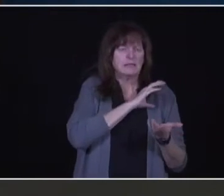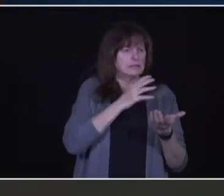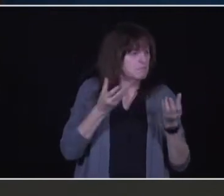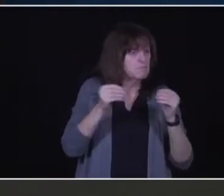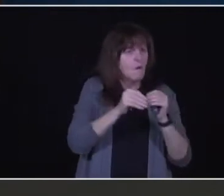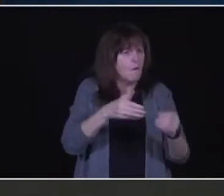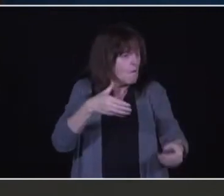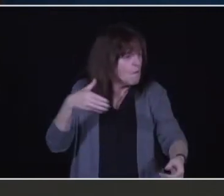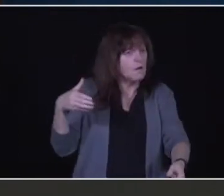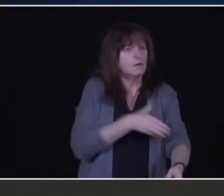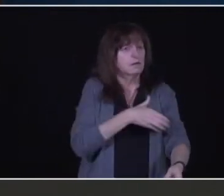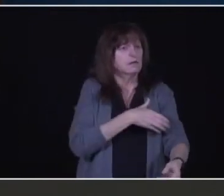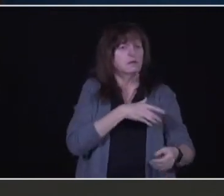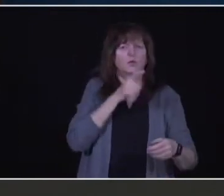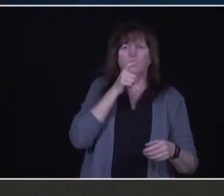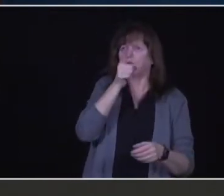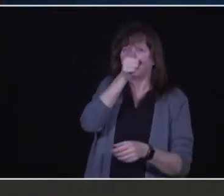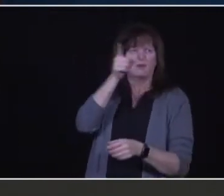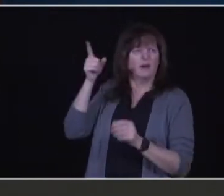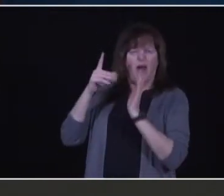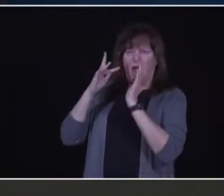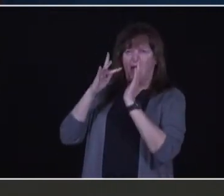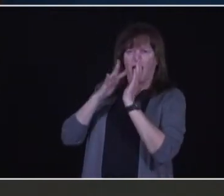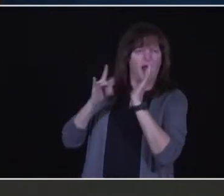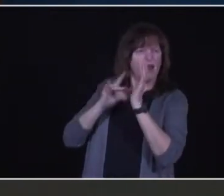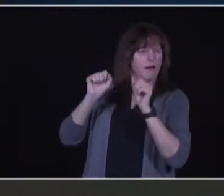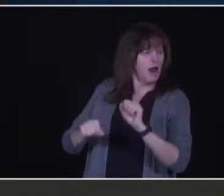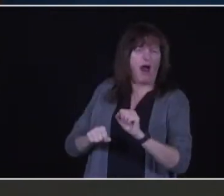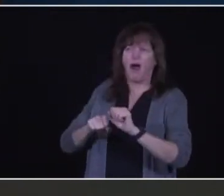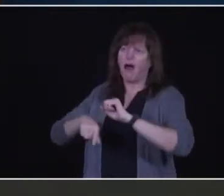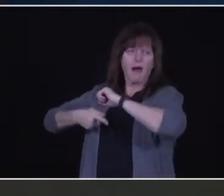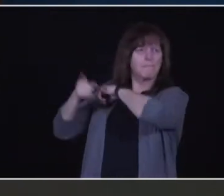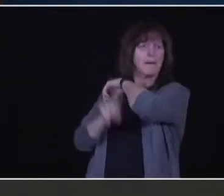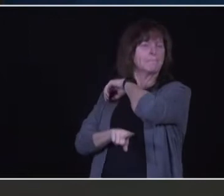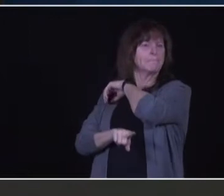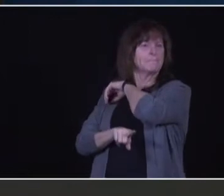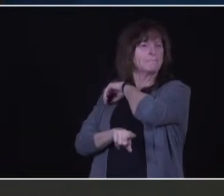to the full extent of the law. We are going to keep up the fight